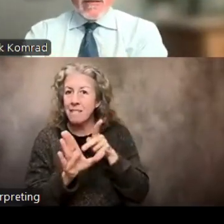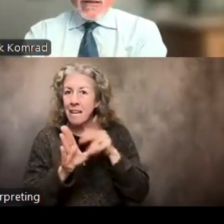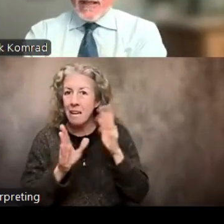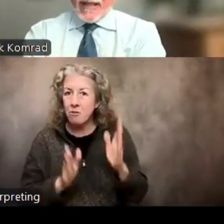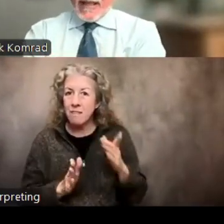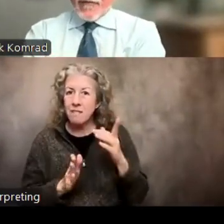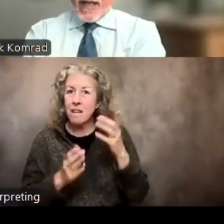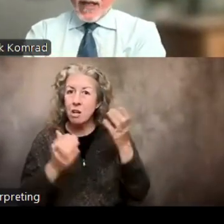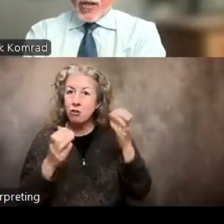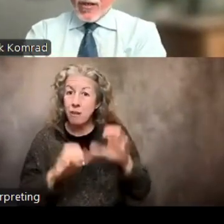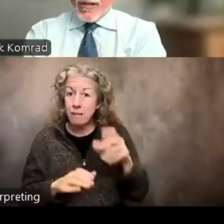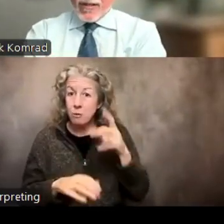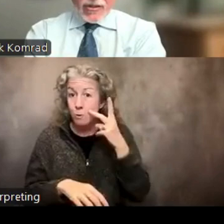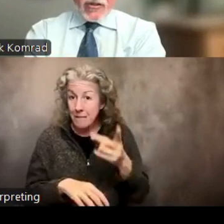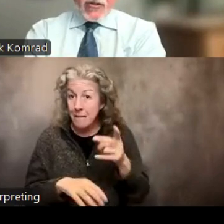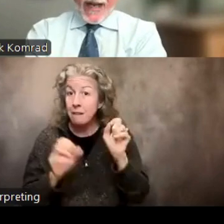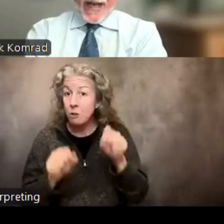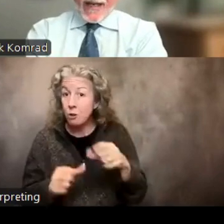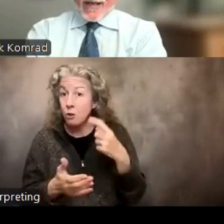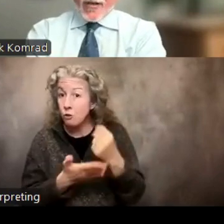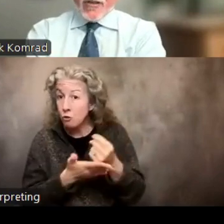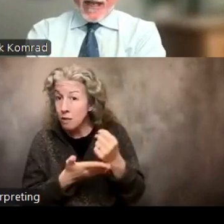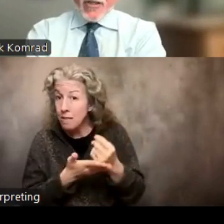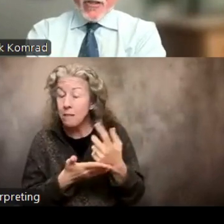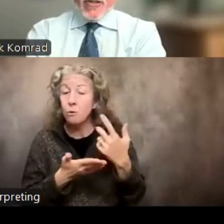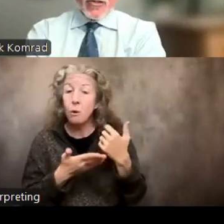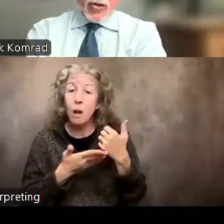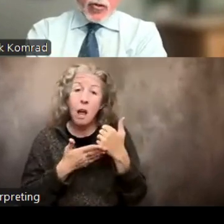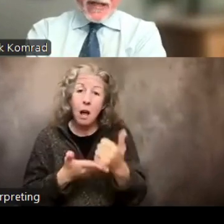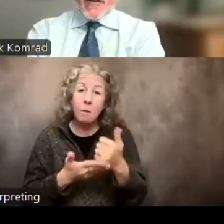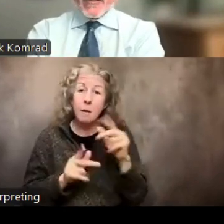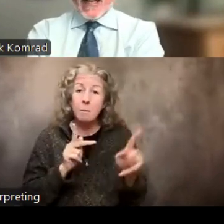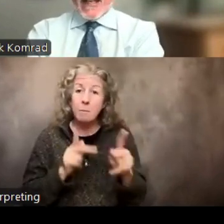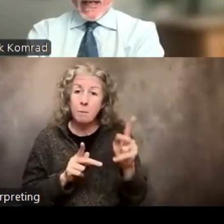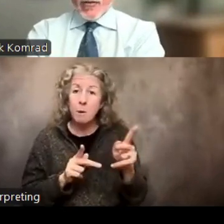see if they could dissuade those patients treat their psychiatric